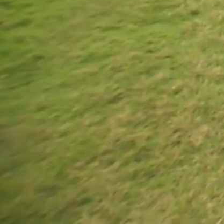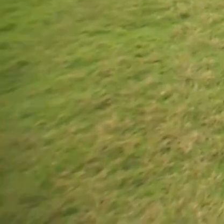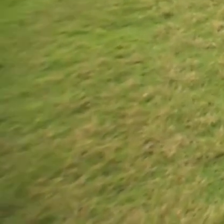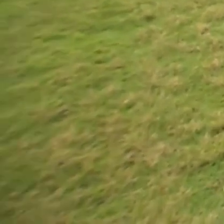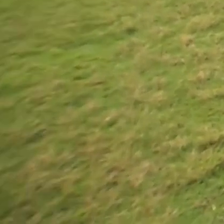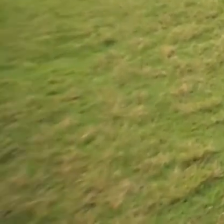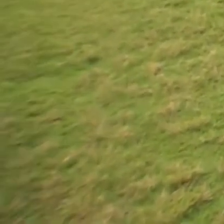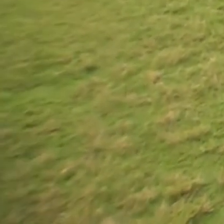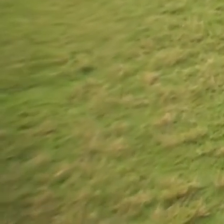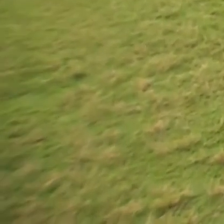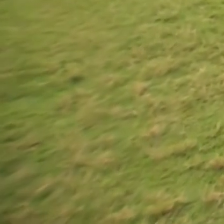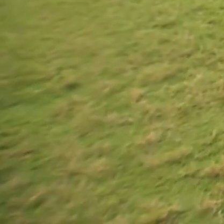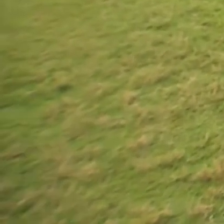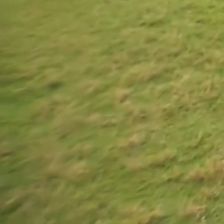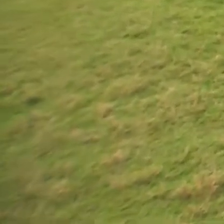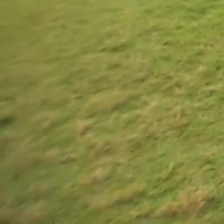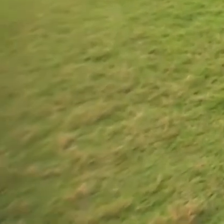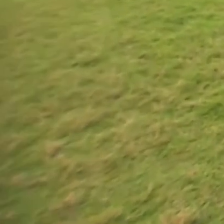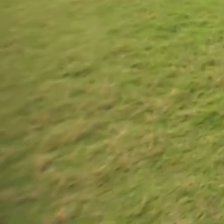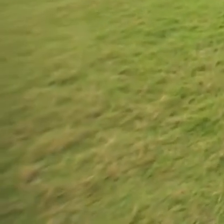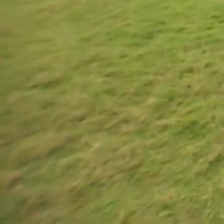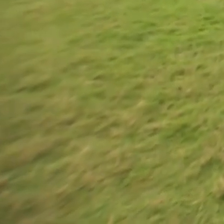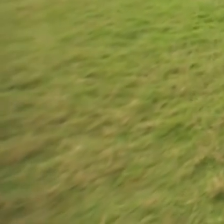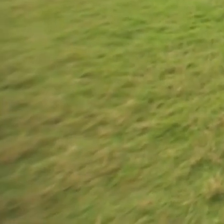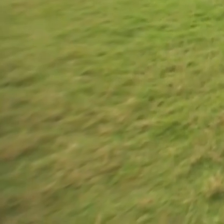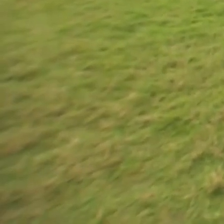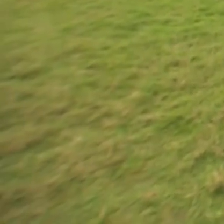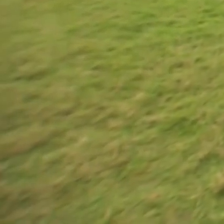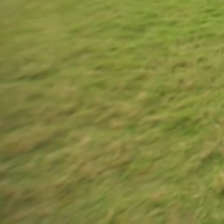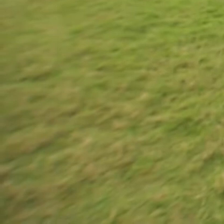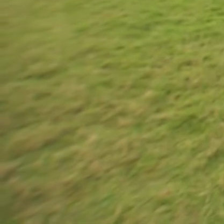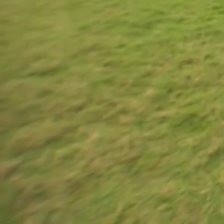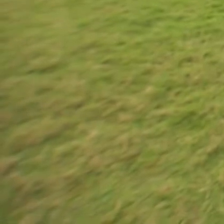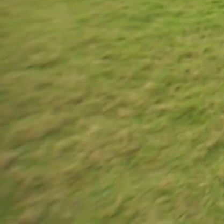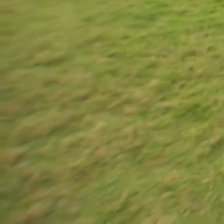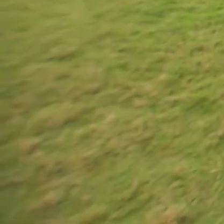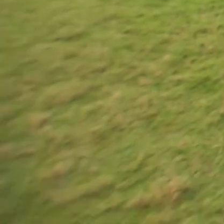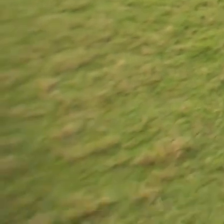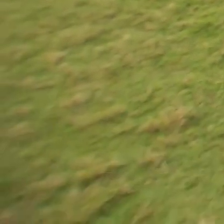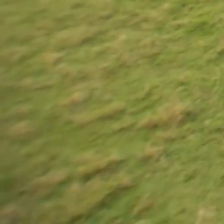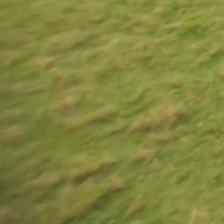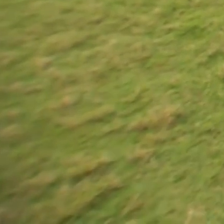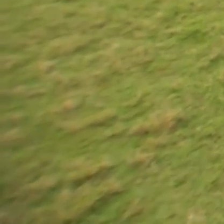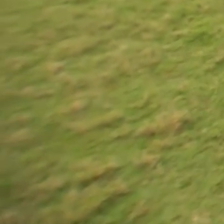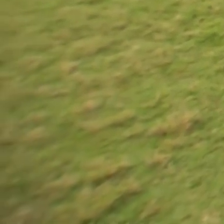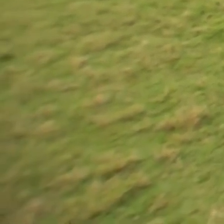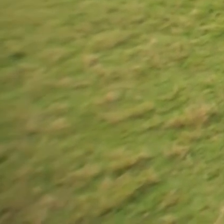We want to place the ball in front of our chest like this, and step through, and push.